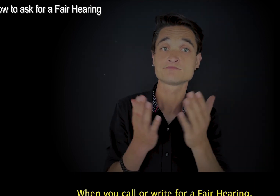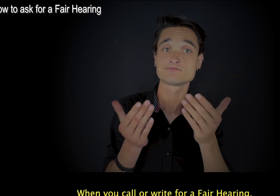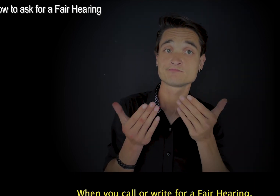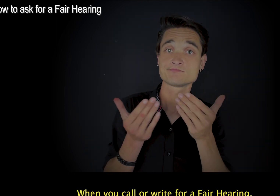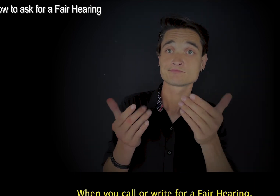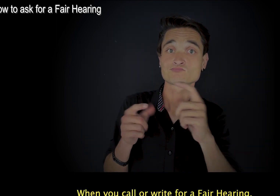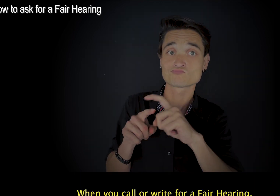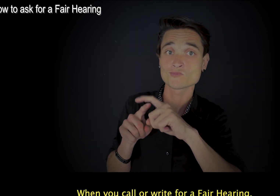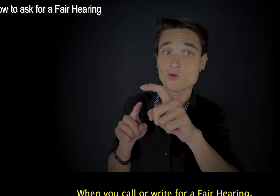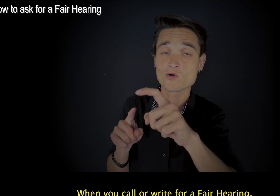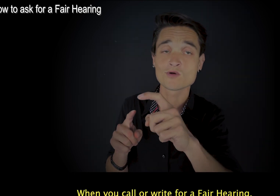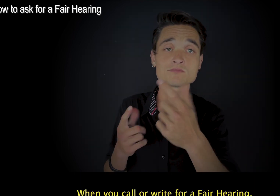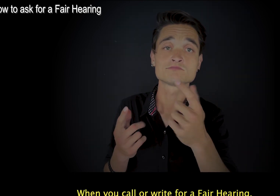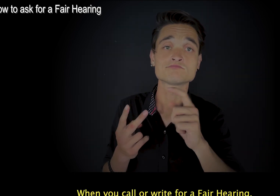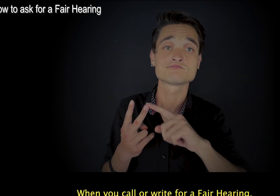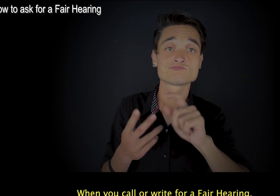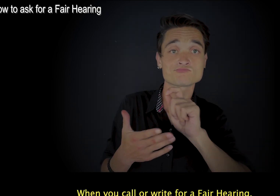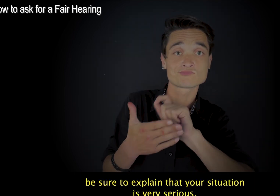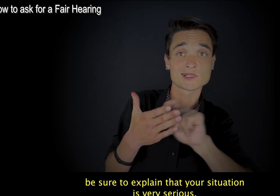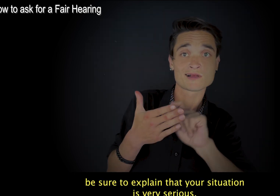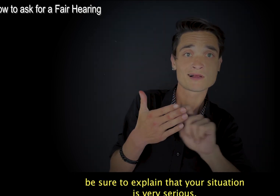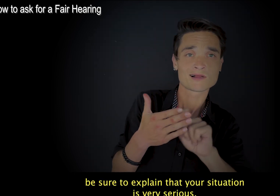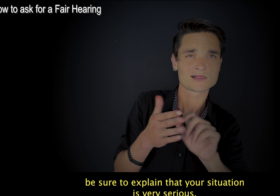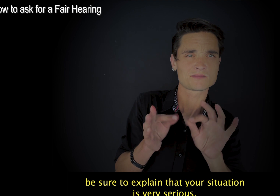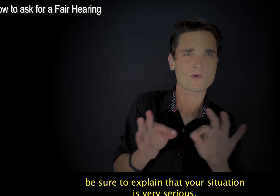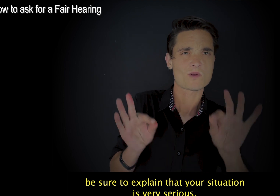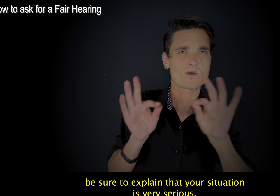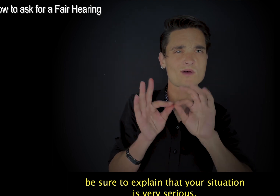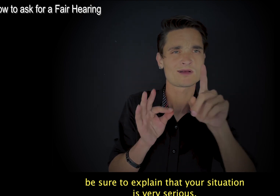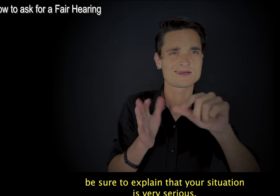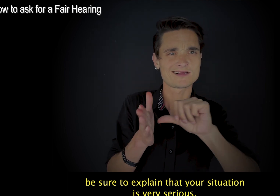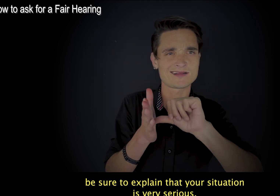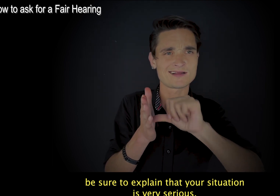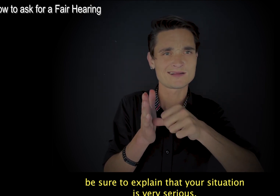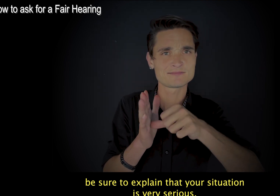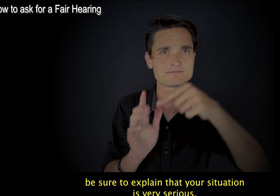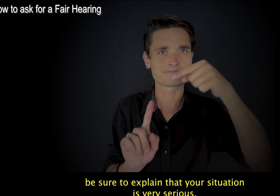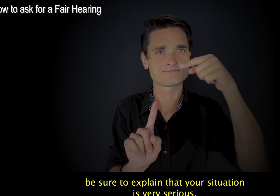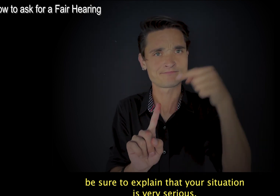When you call or write for a Fair Hearing, be sure to explain that your situation is very serious.